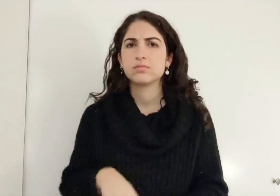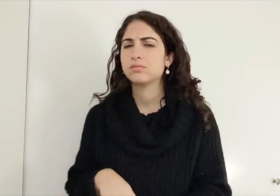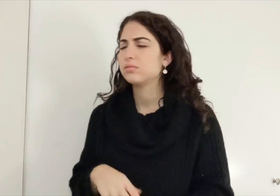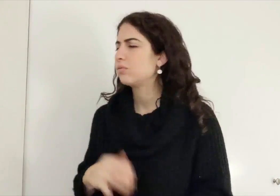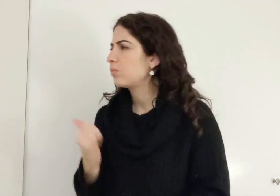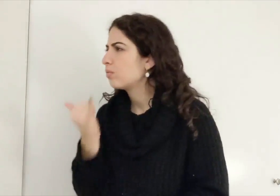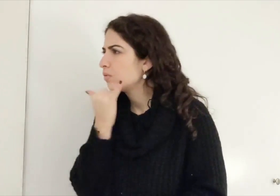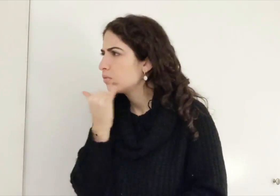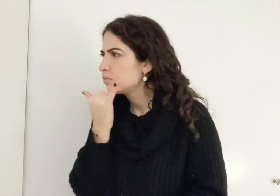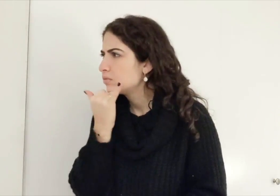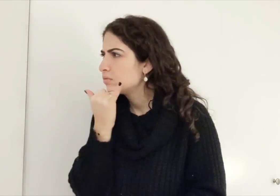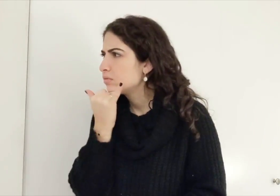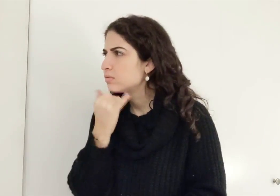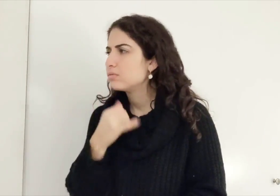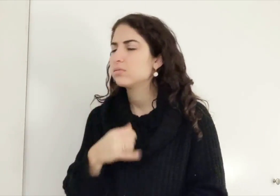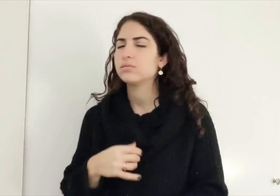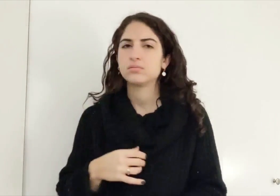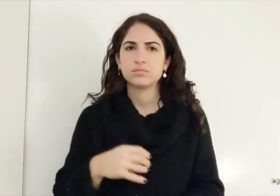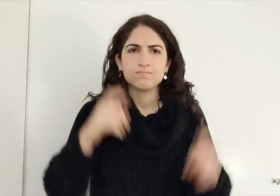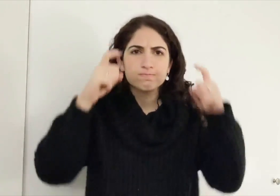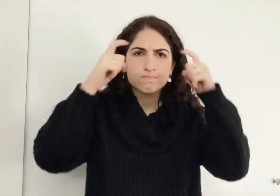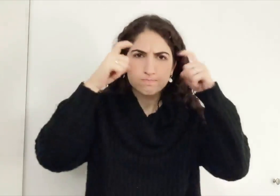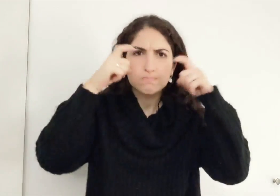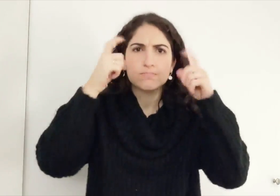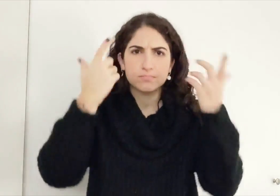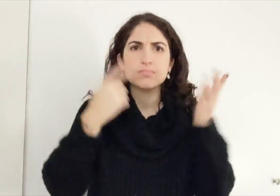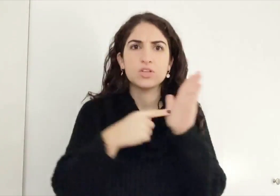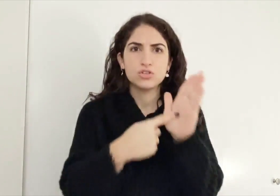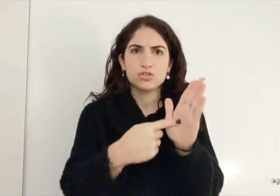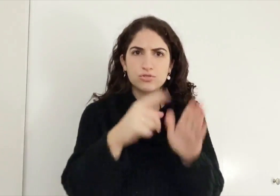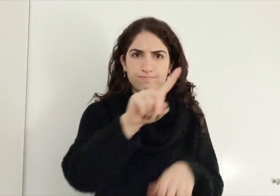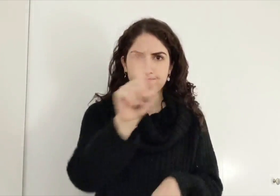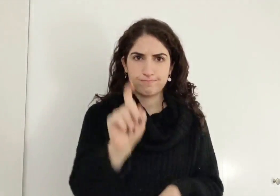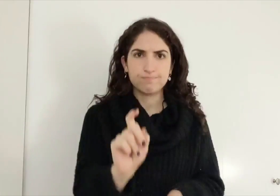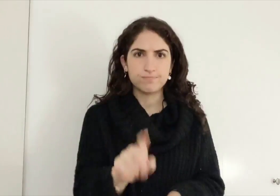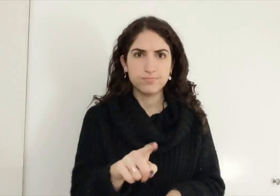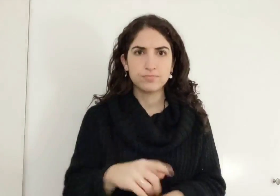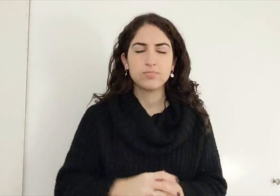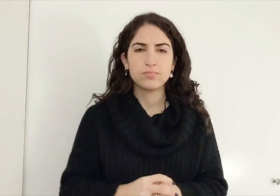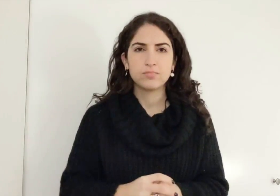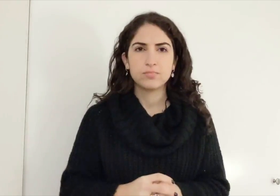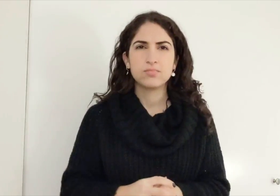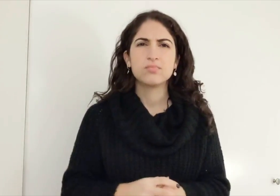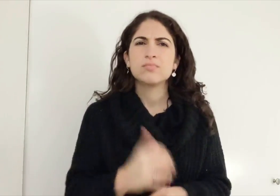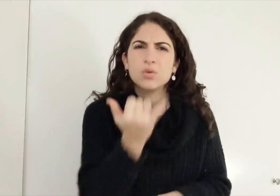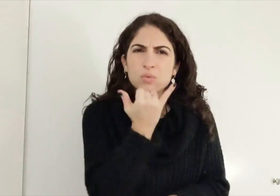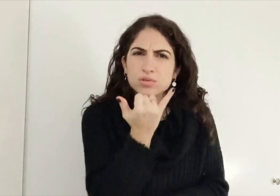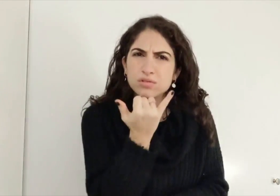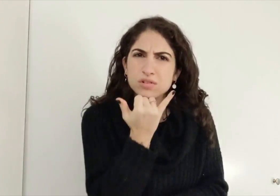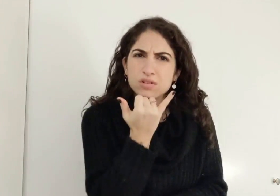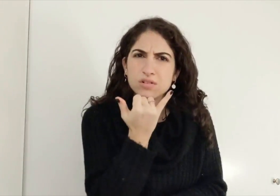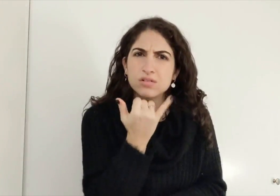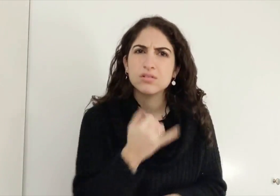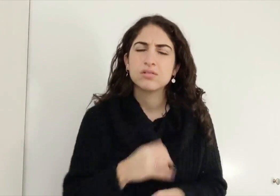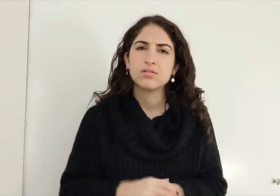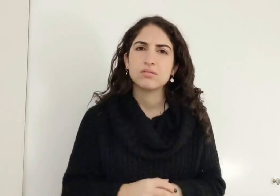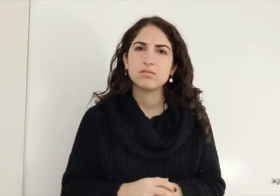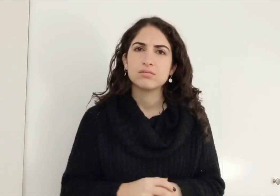or "What's the matter?" Eyebrows are down -- that shows that it's a question! "What's the matter?"